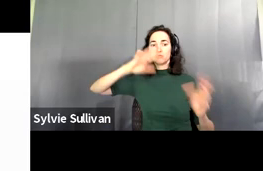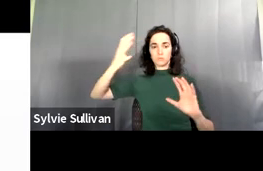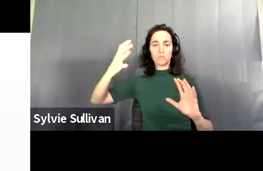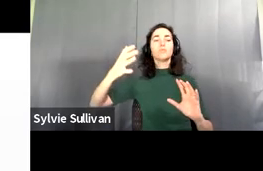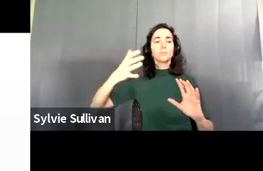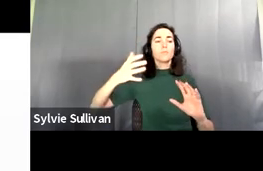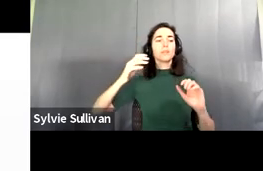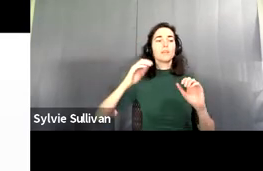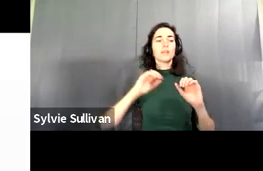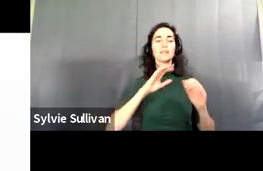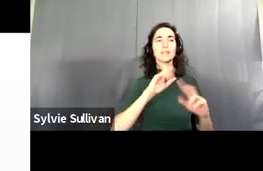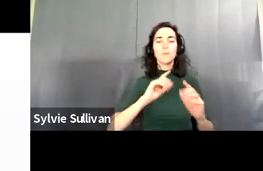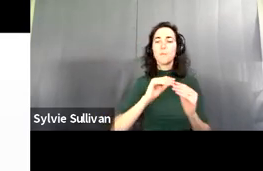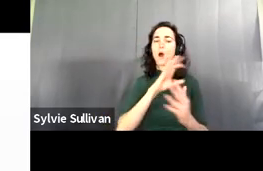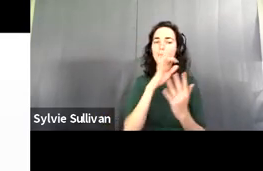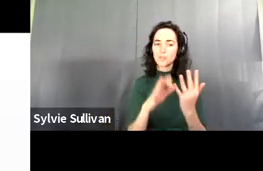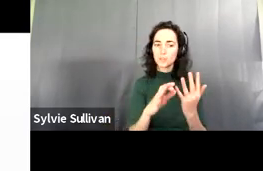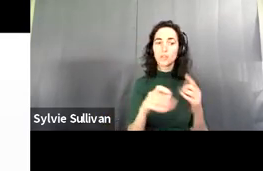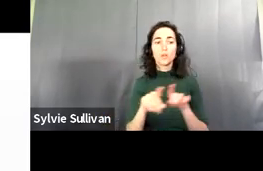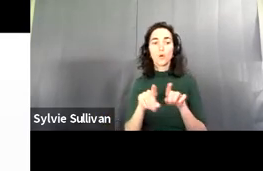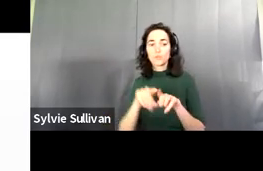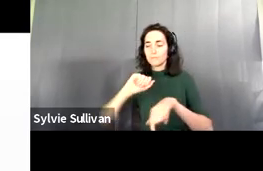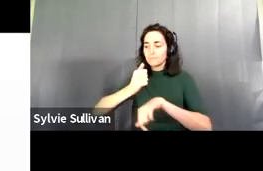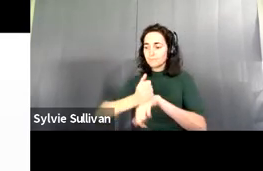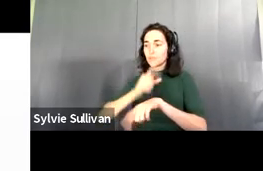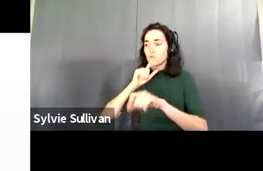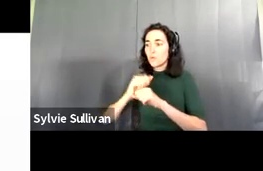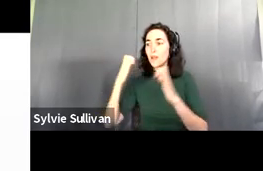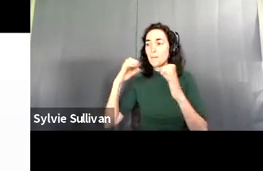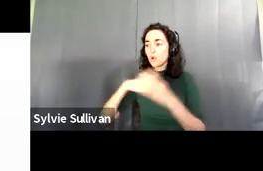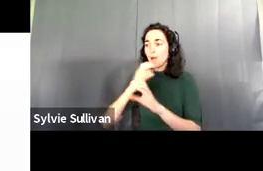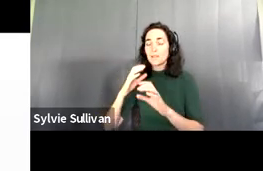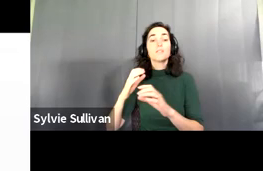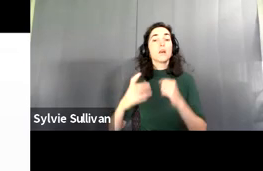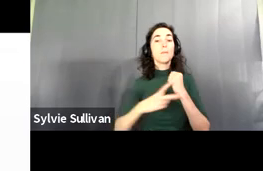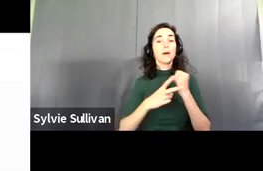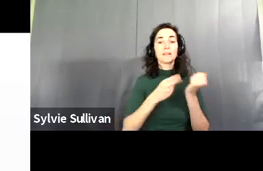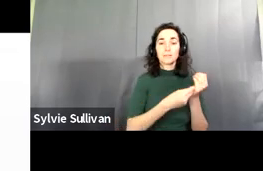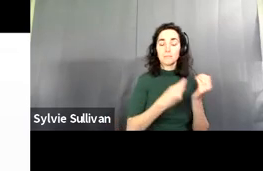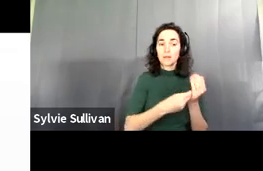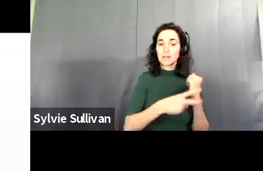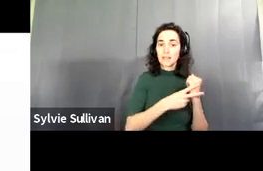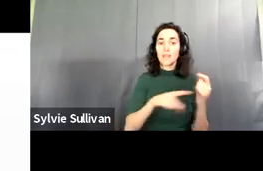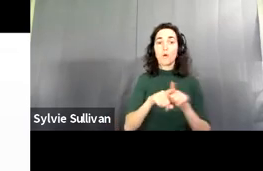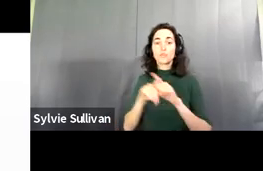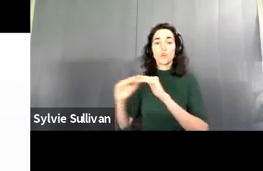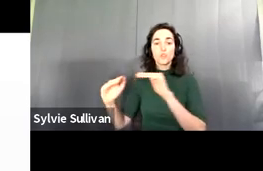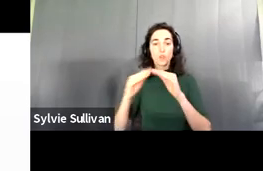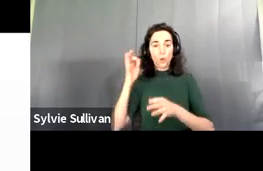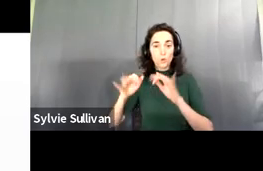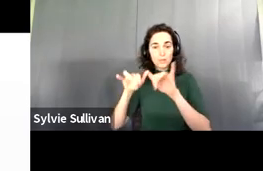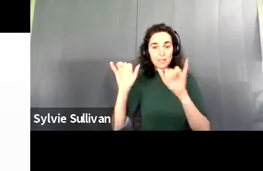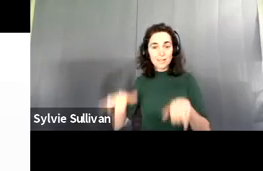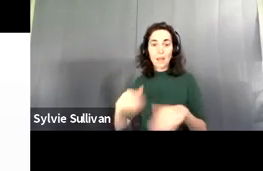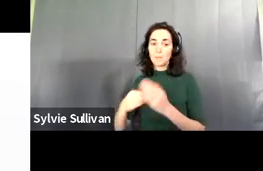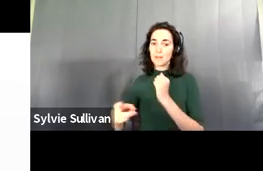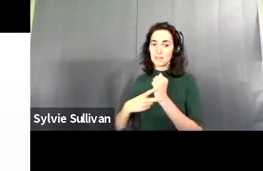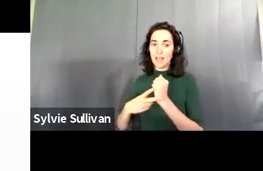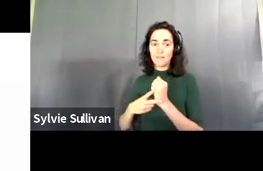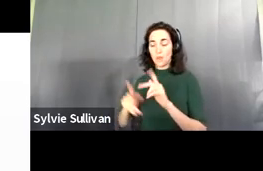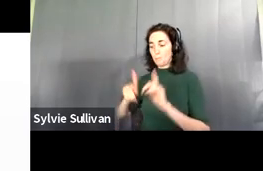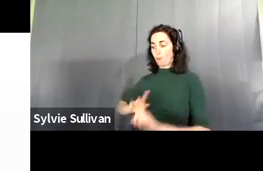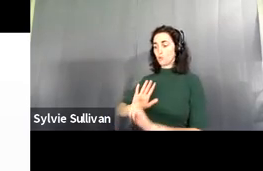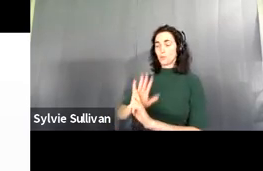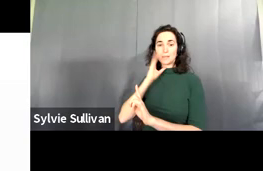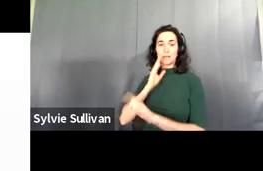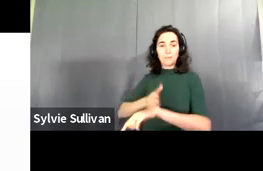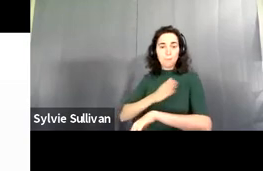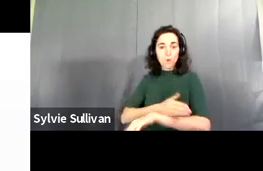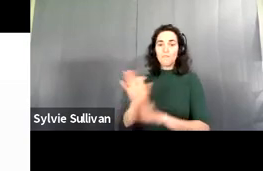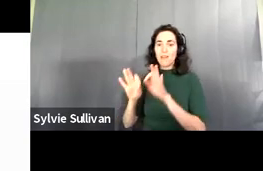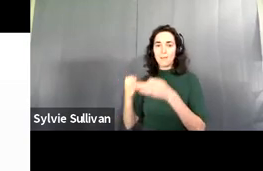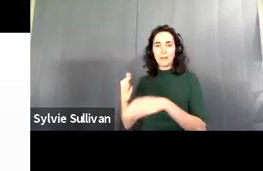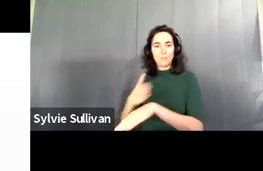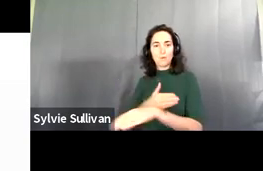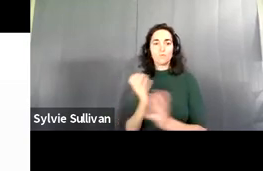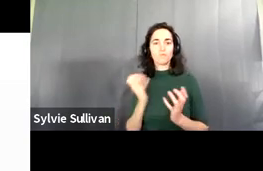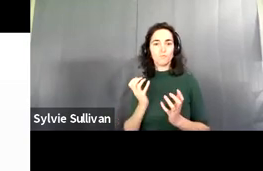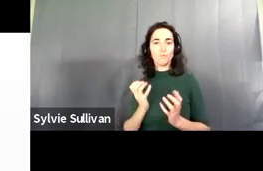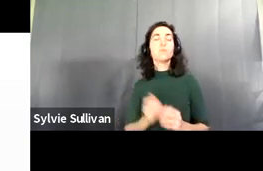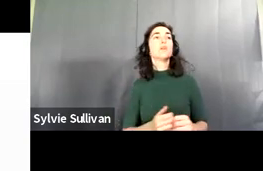overall health care costs by creating a true emergency crisis service, and there are big savings in the justice system to while dramatically improving the experience of the person and their family members drawn from current national best practices in